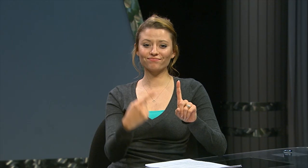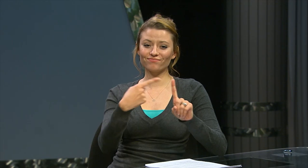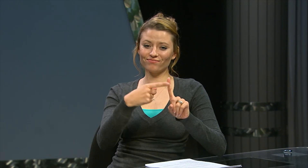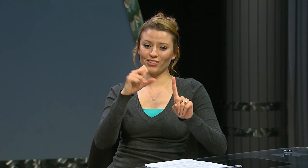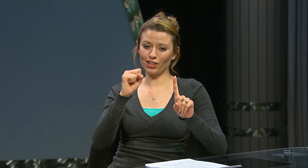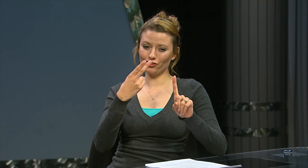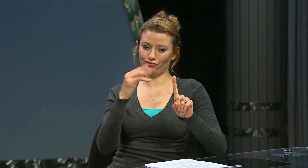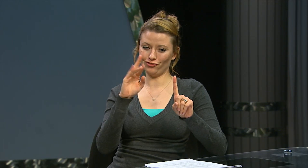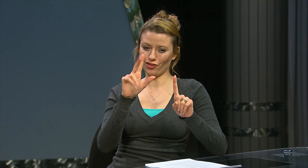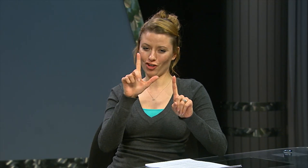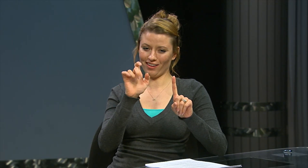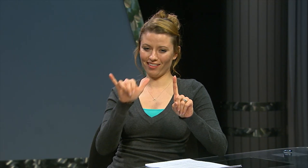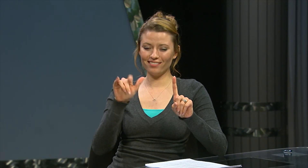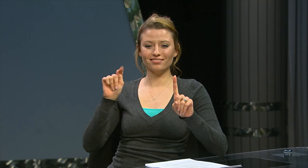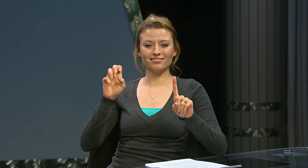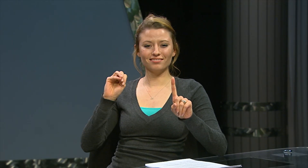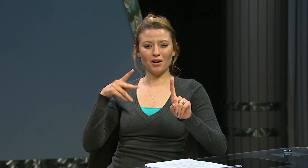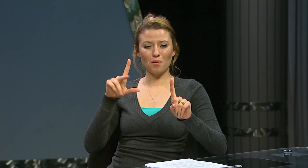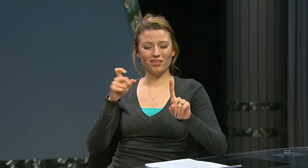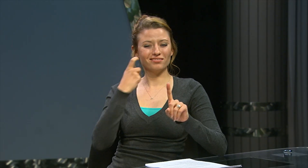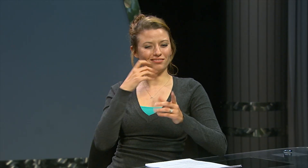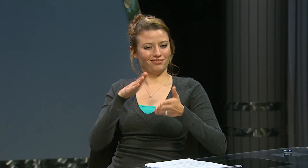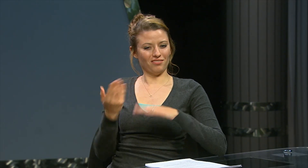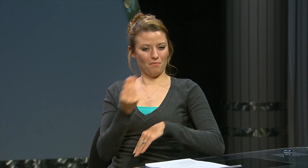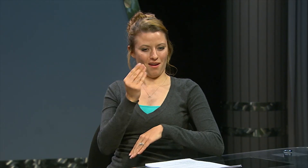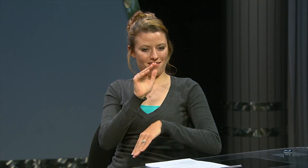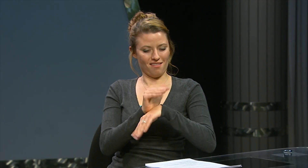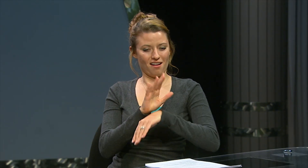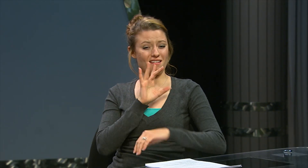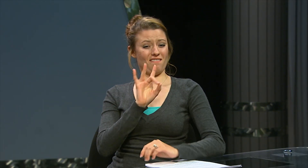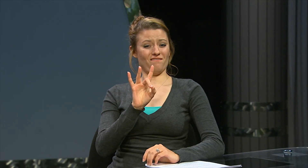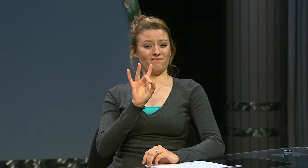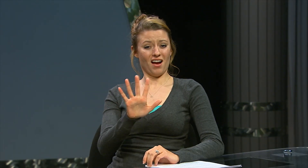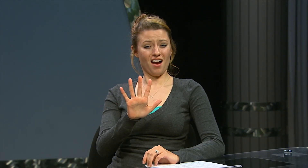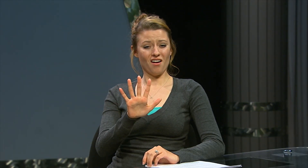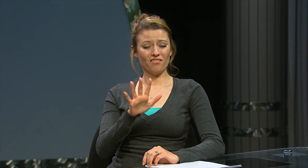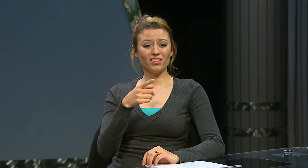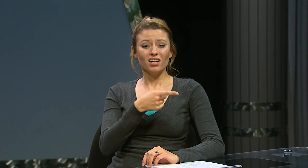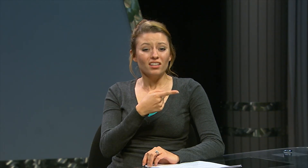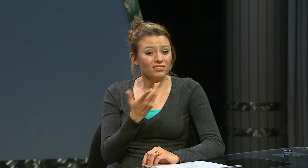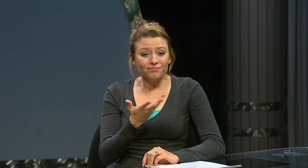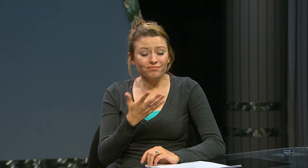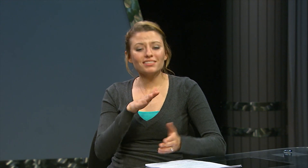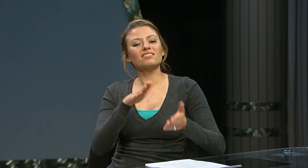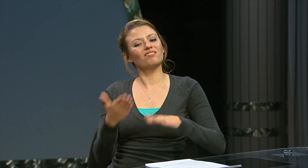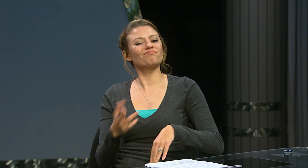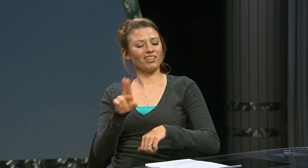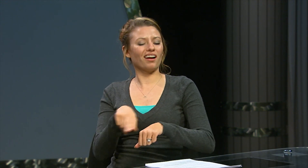SHIRLEY TEMPLE DIED MONDAY NIGHT AT THE AGE OF 85. REPORTS SAY THAT SHE DIED OF NATURAL